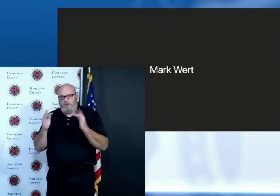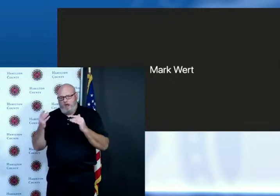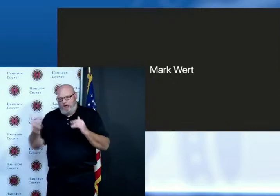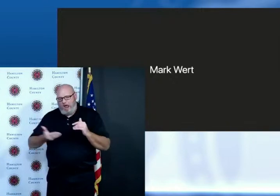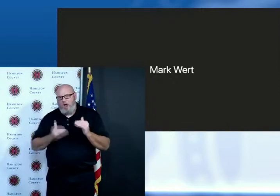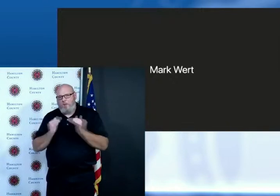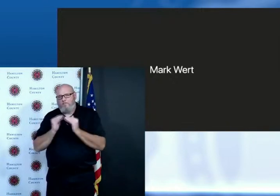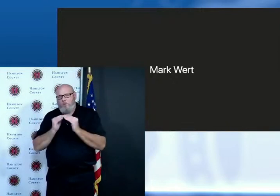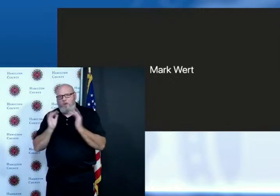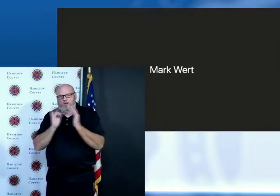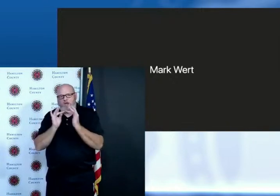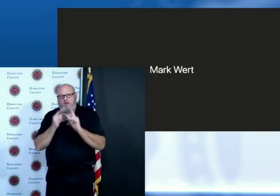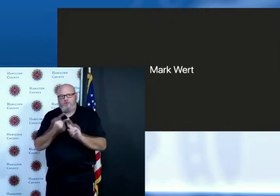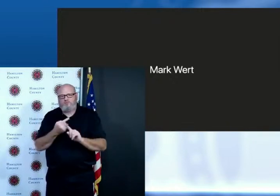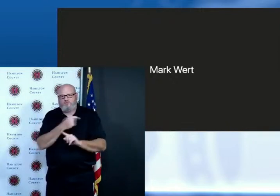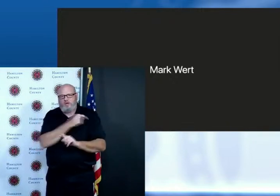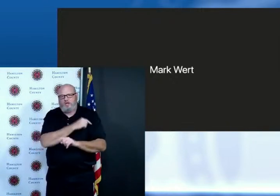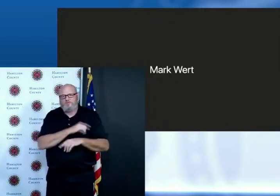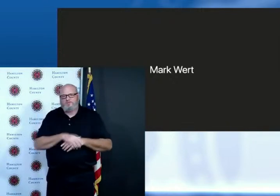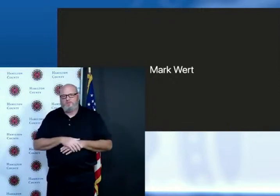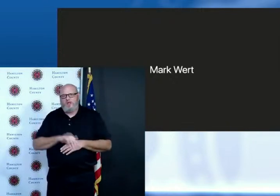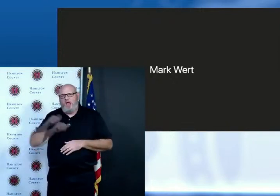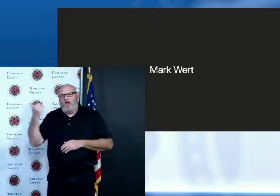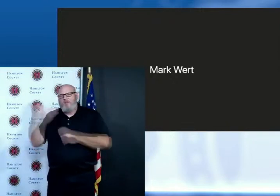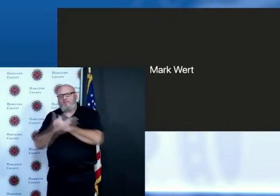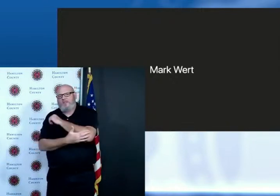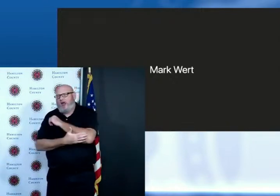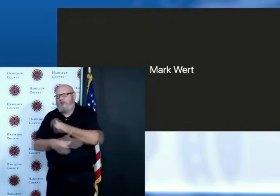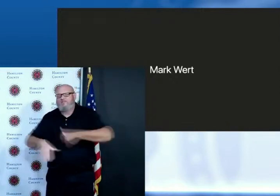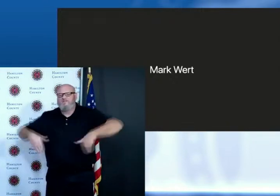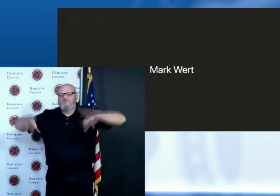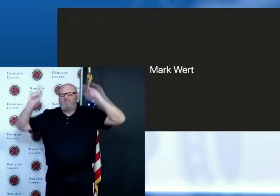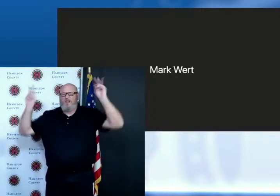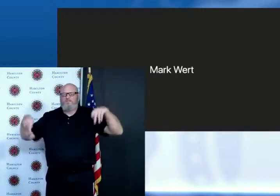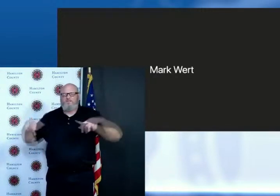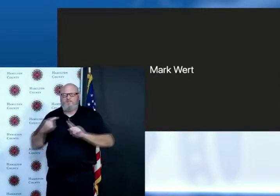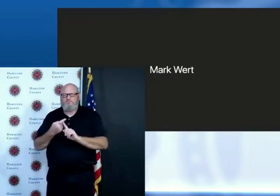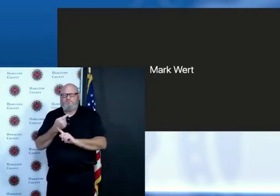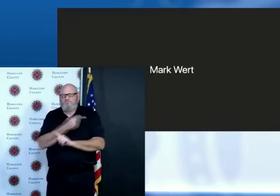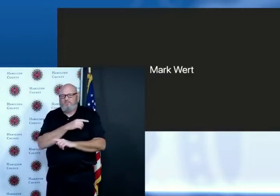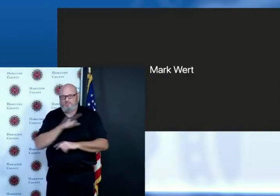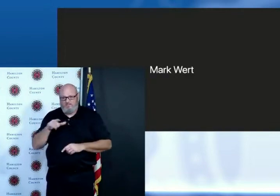kind of gave up how is contact tracing going right now what's the stress level on that system